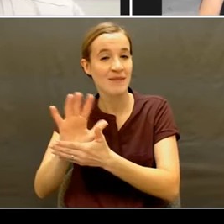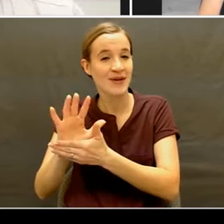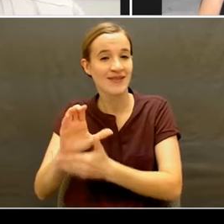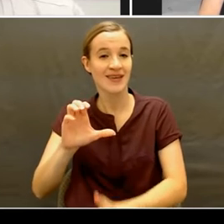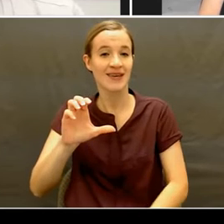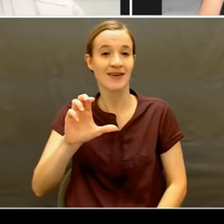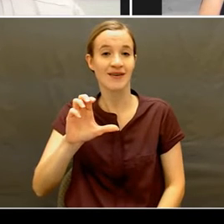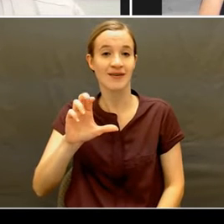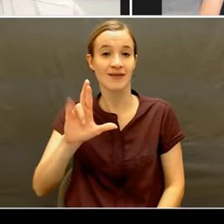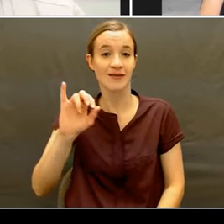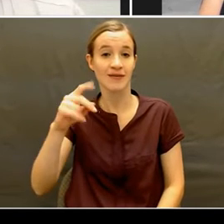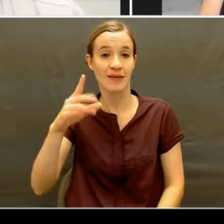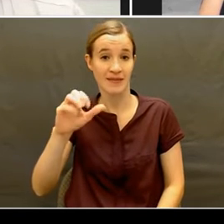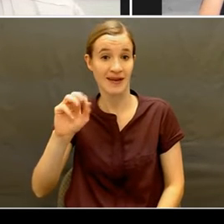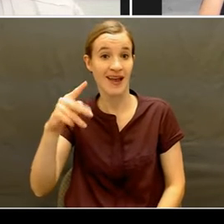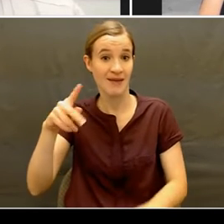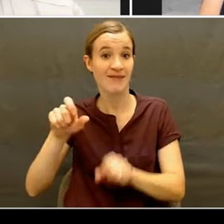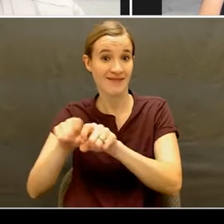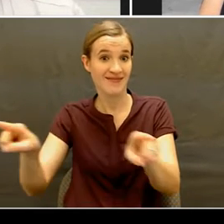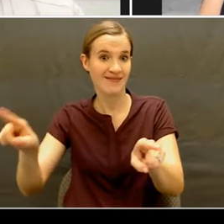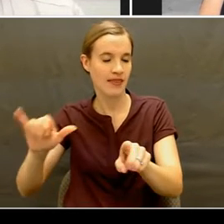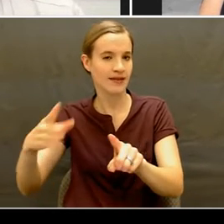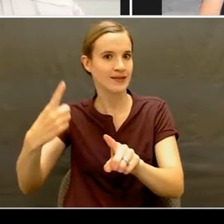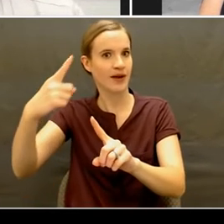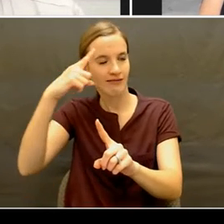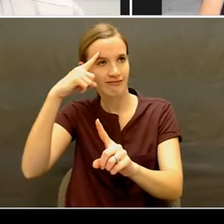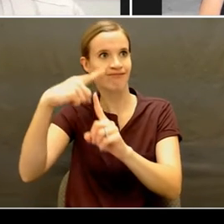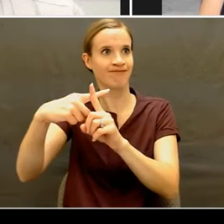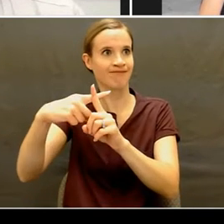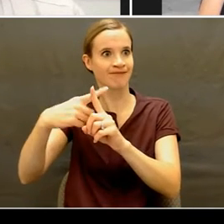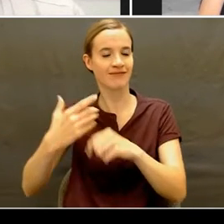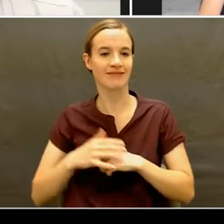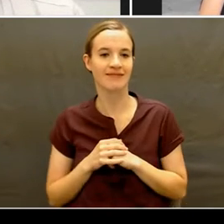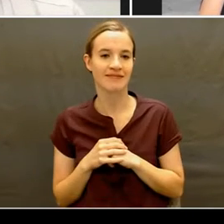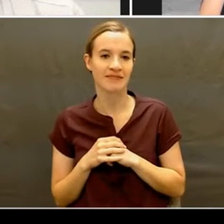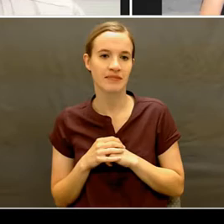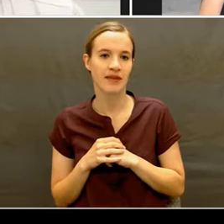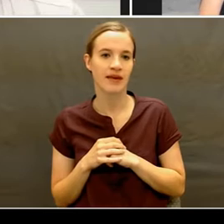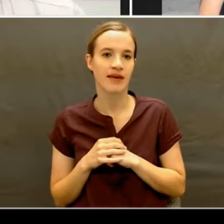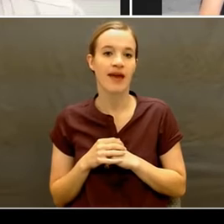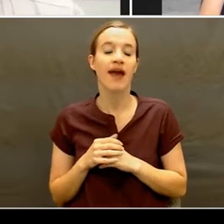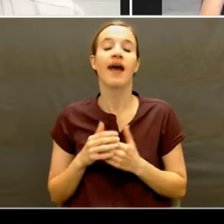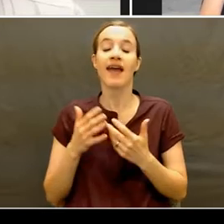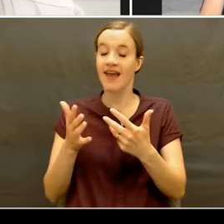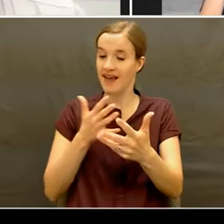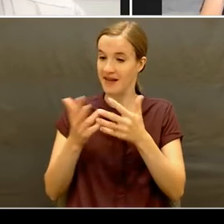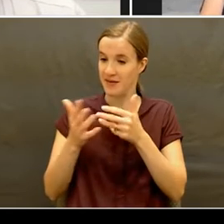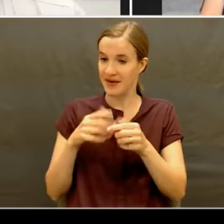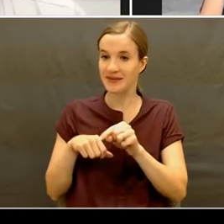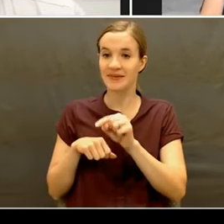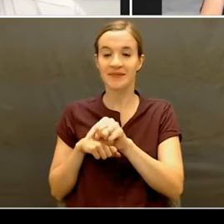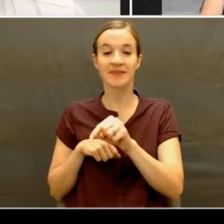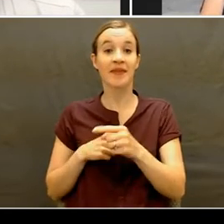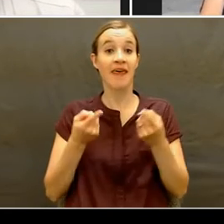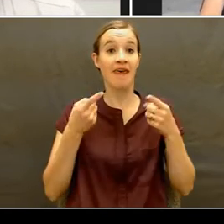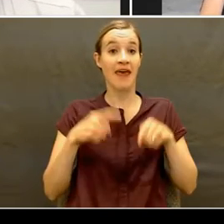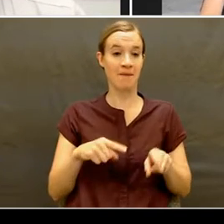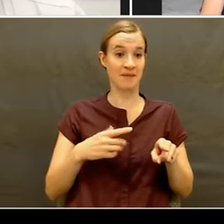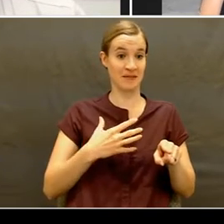very strong. They that Crawl Up started actually at the White House. They didn't crawl from the